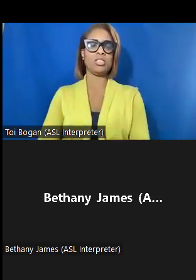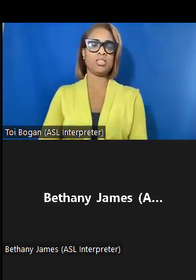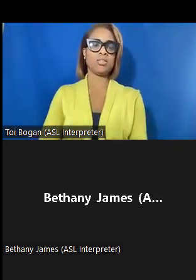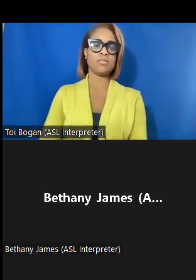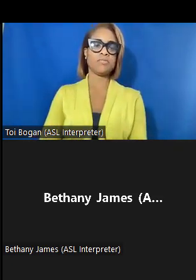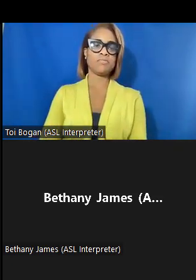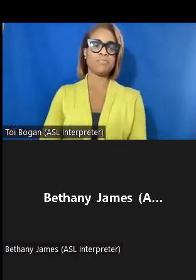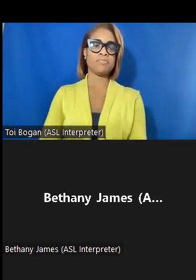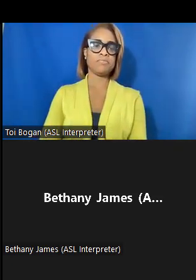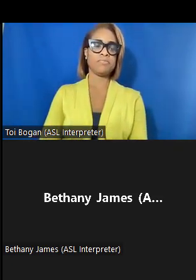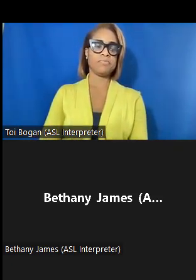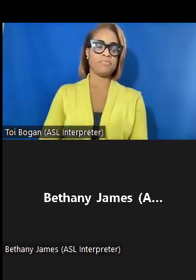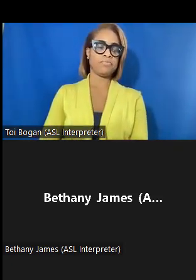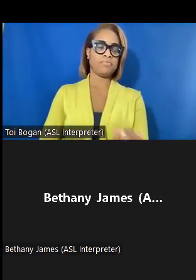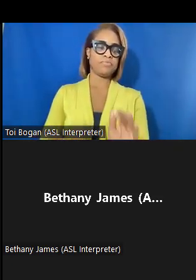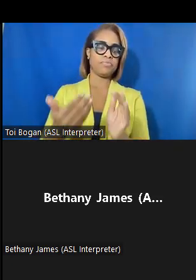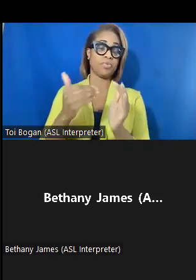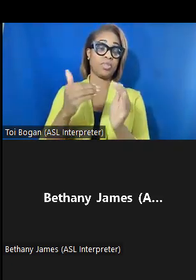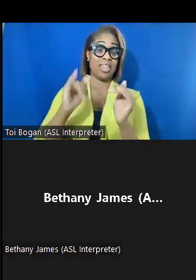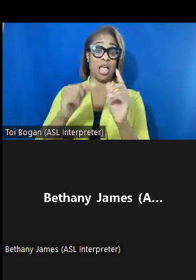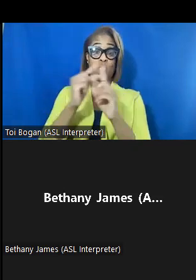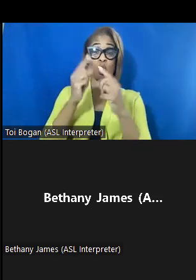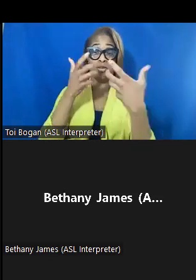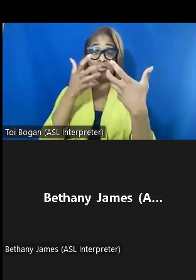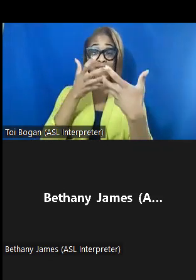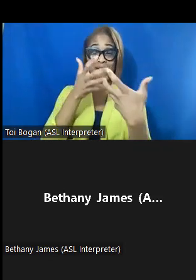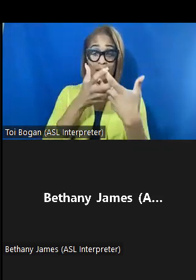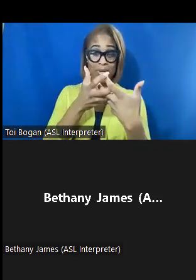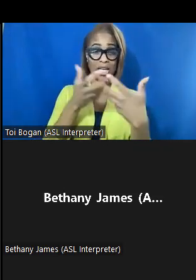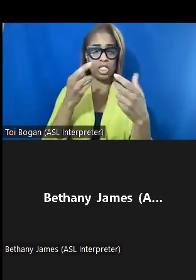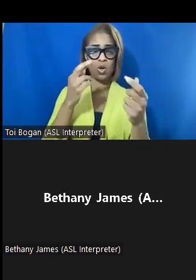So, again, when we use the word "accommodation" or "modification," they are used interchangeably.